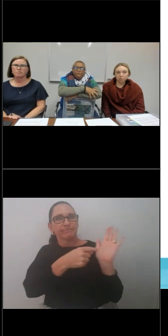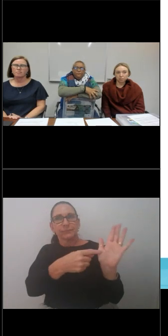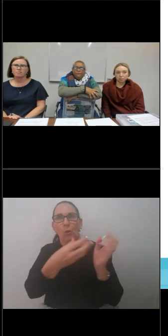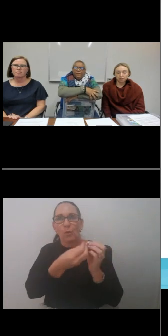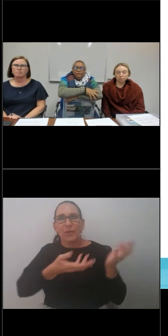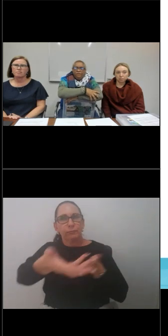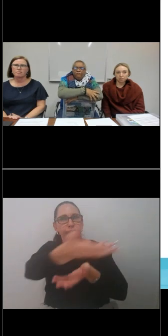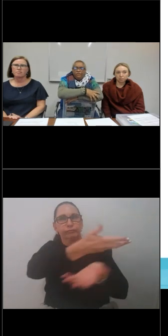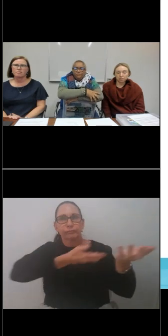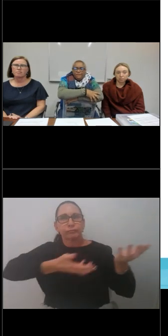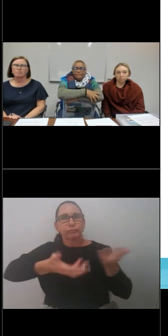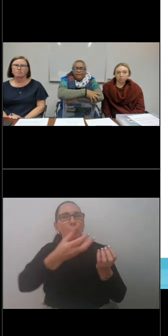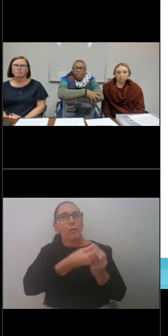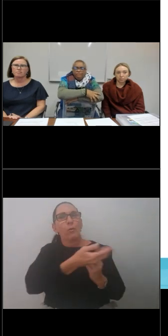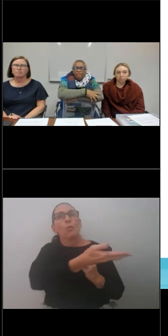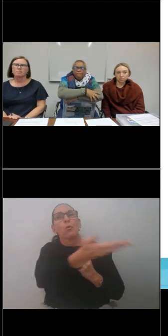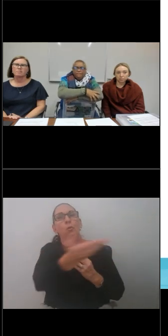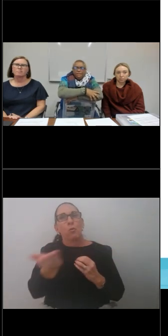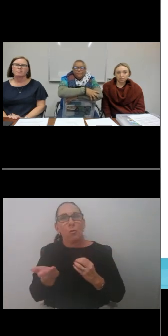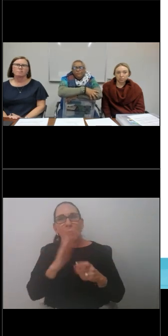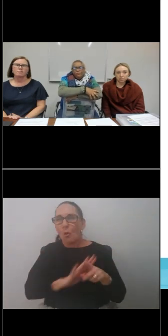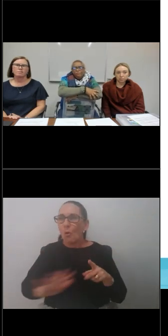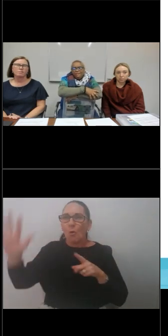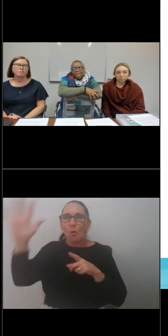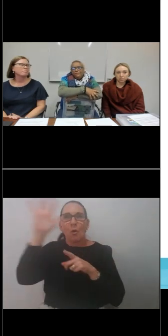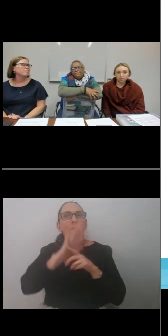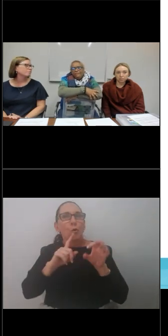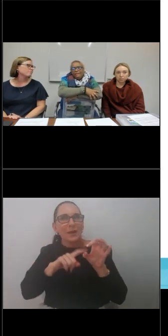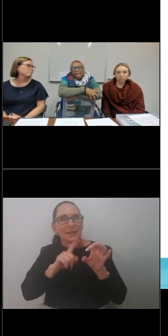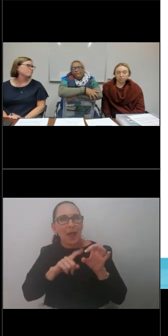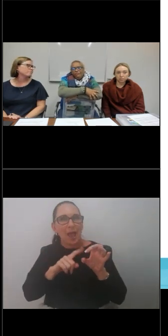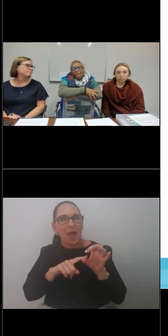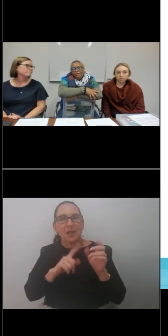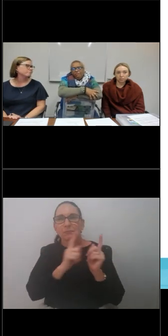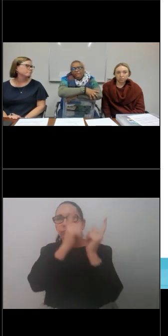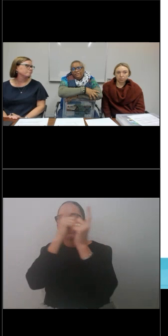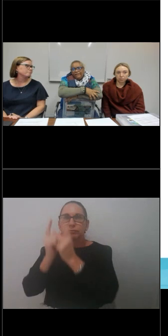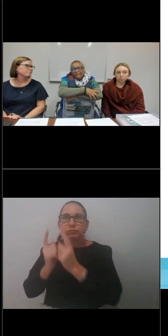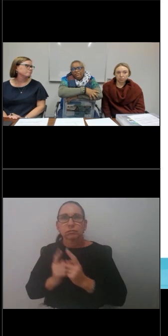we went all across Queensland from well not basically mostly in our 13 office locations